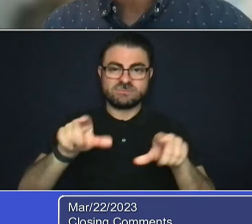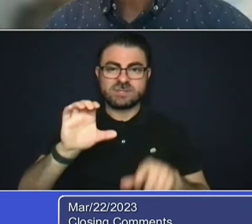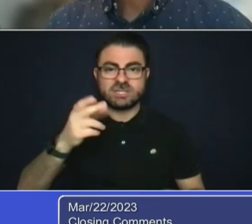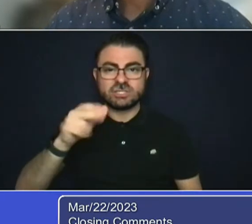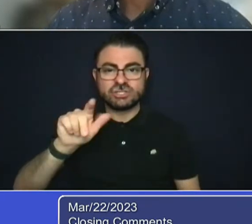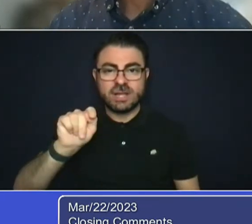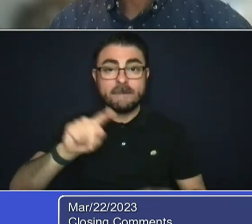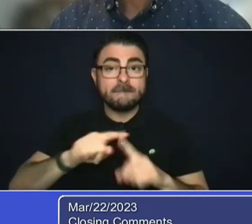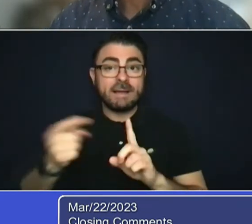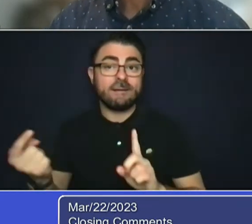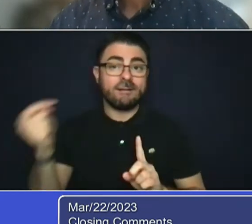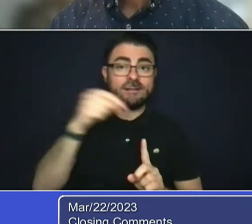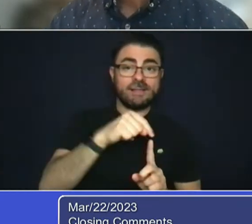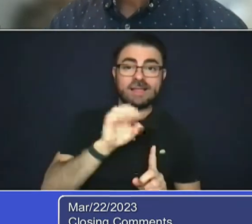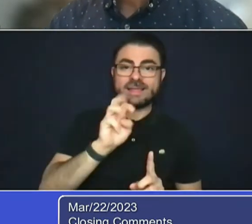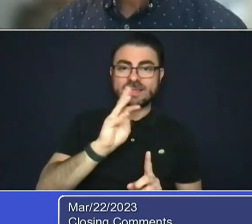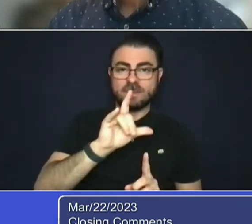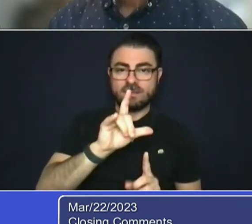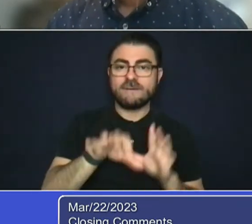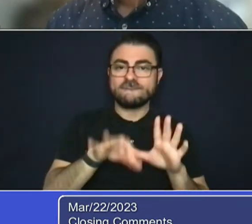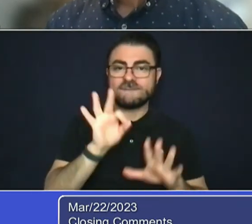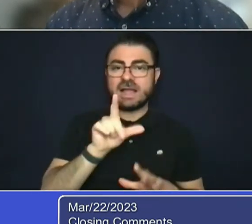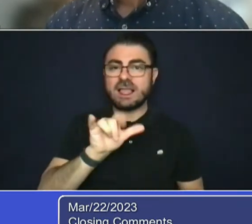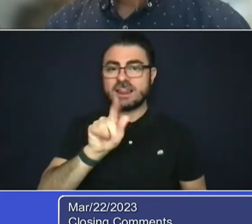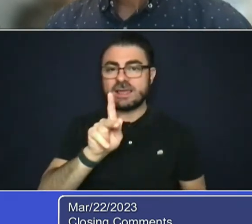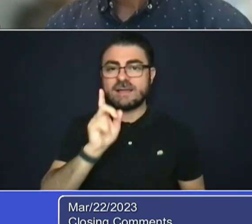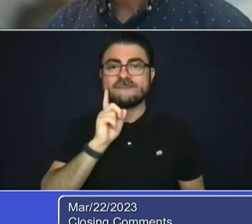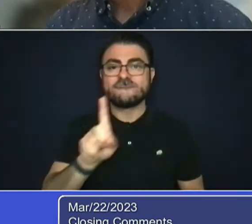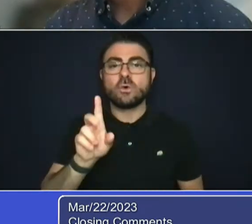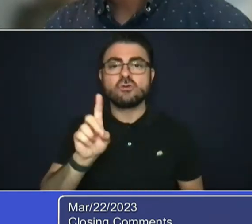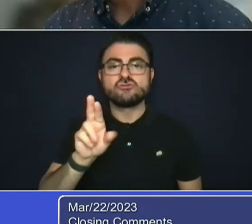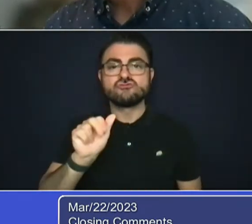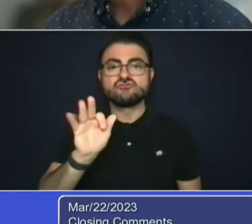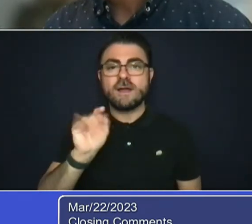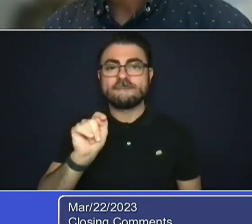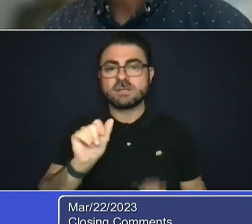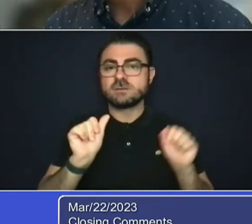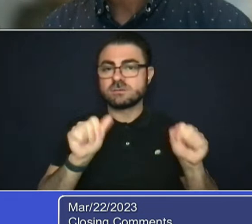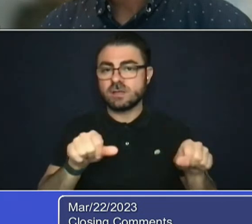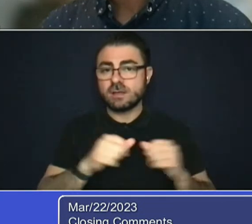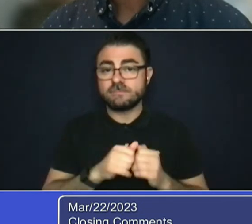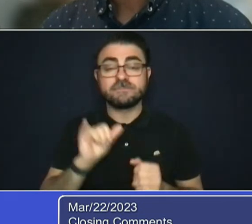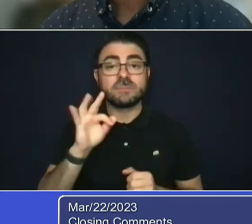ENERGY FUND. WE'LL SEND OUR EMAIL IN THE